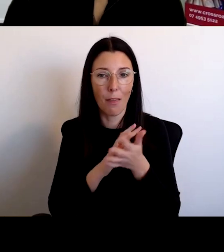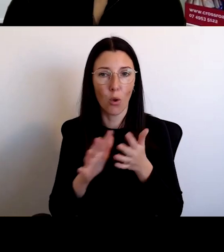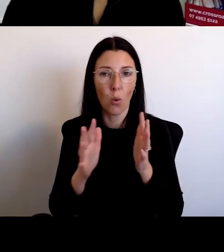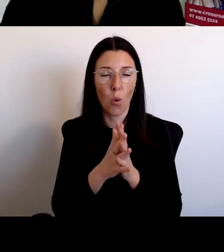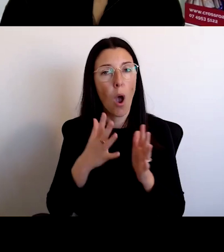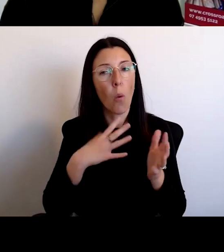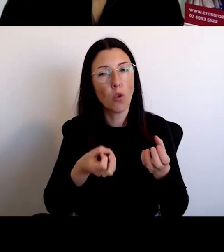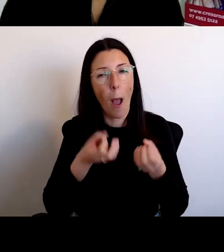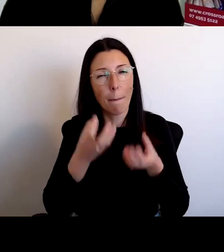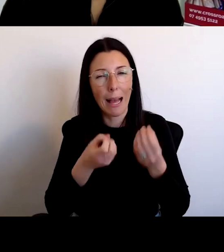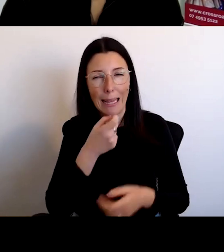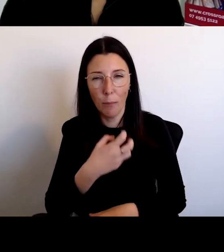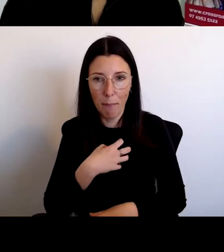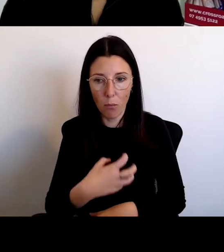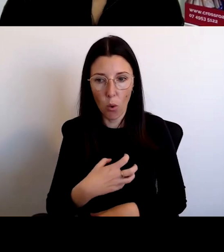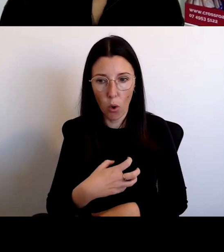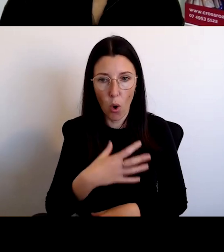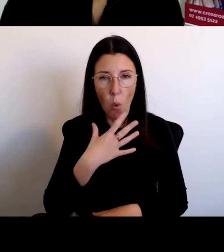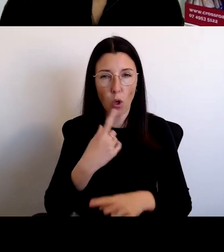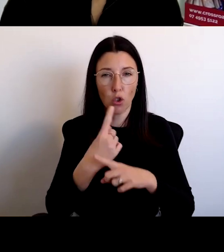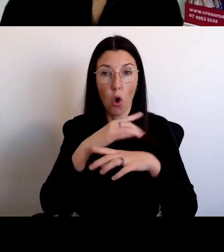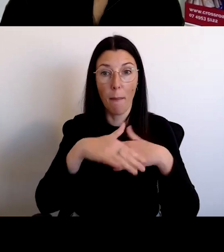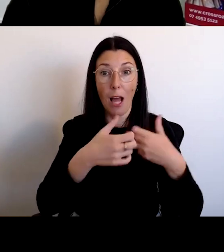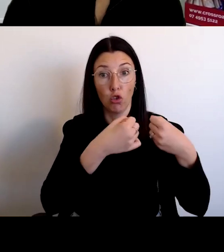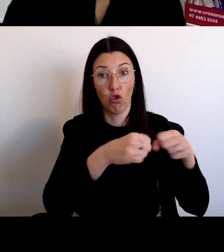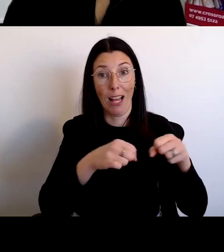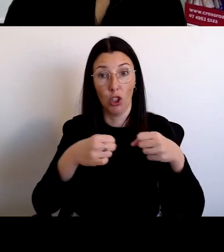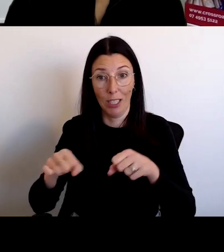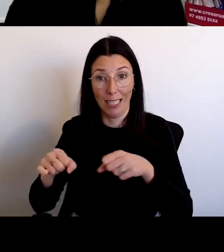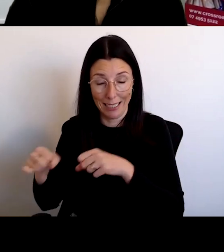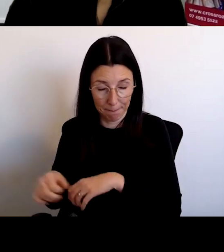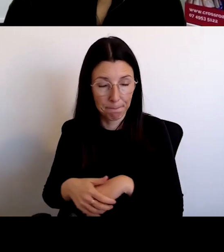further and move into the theme of strategy because I think that is where we are heading now.